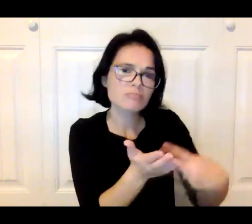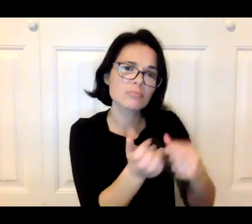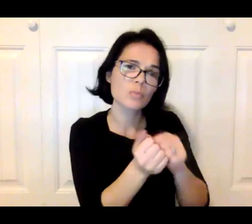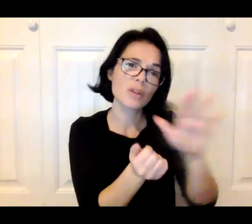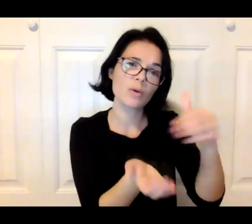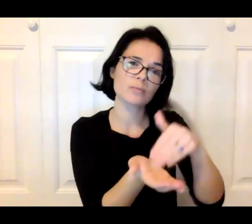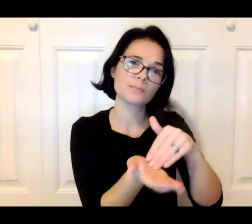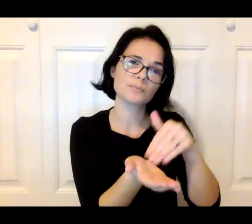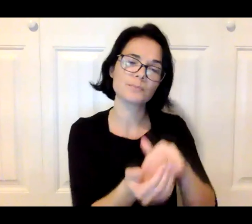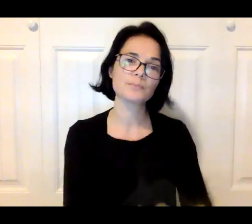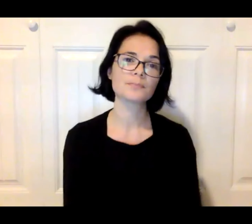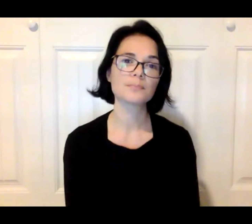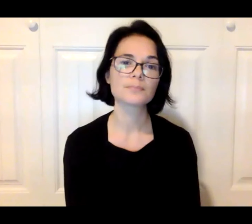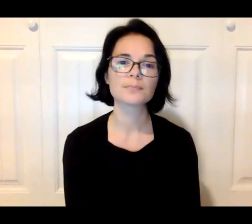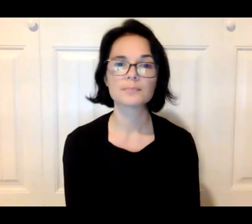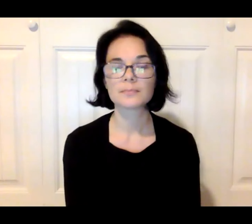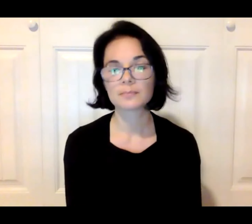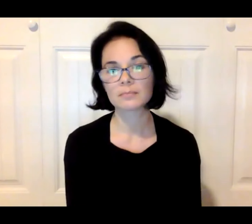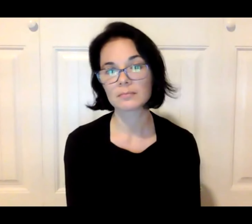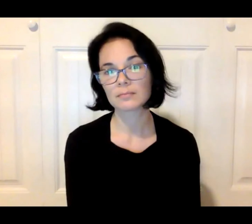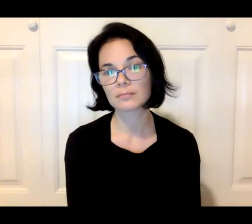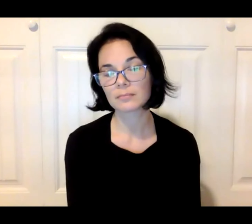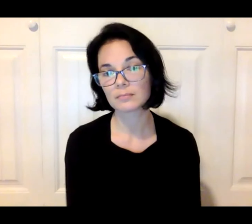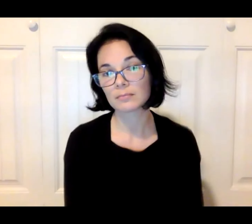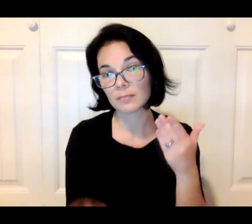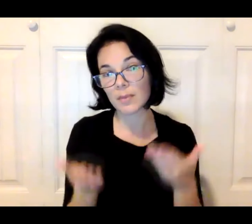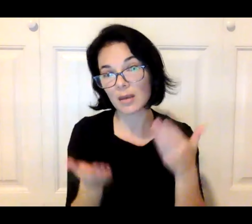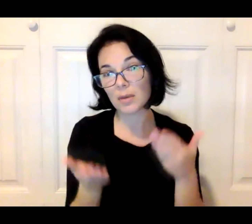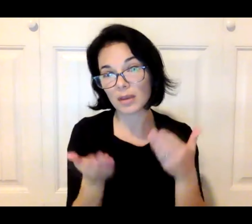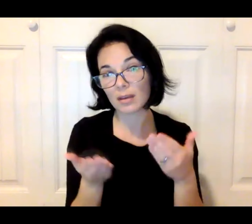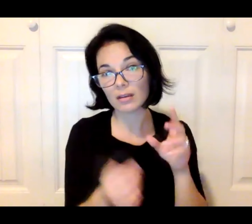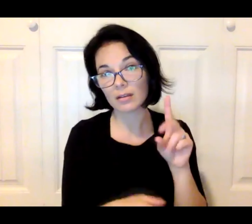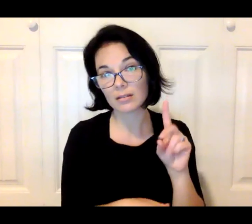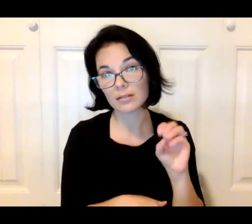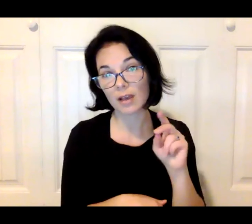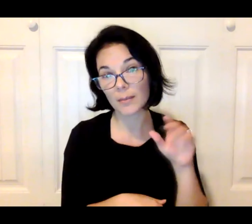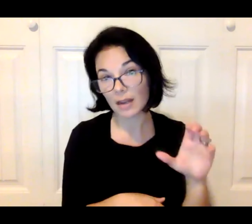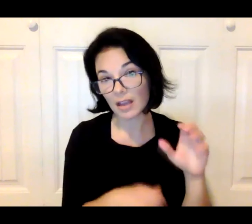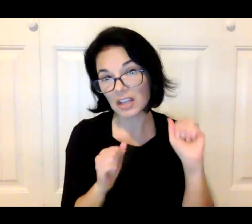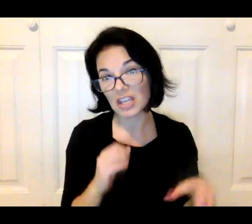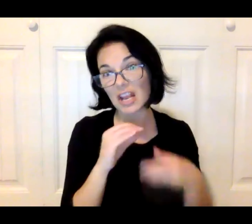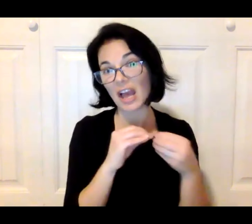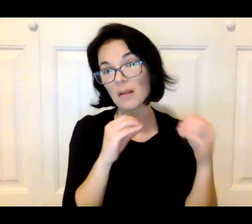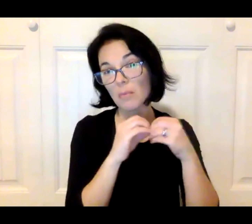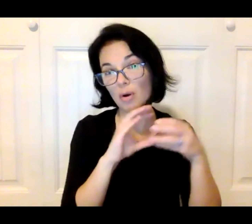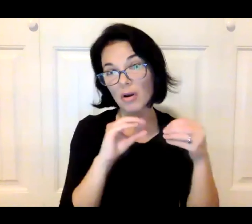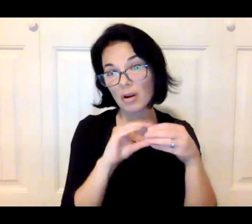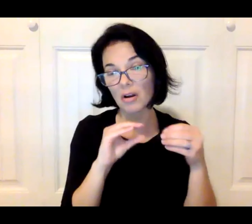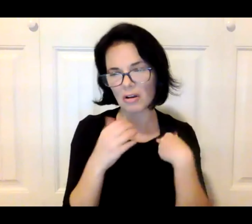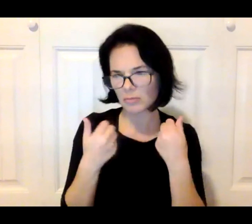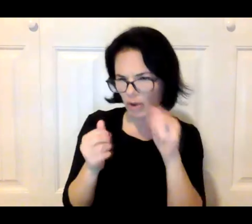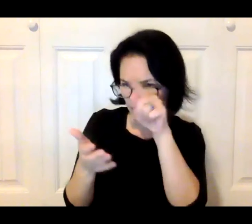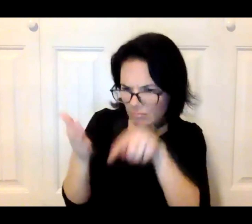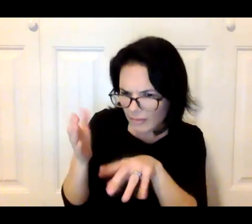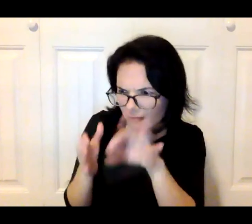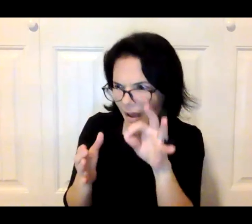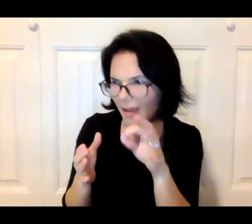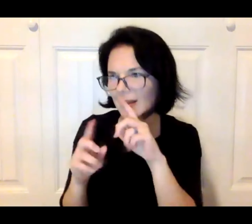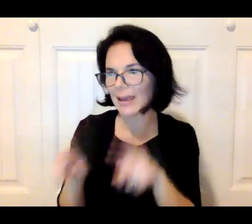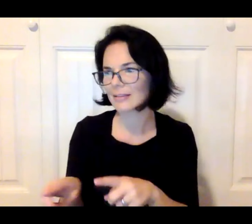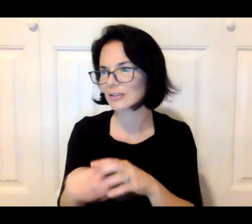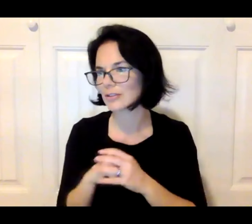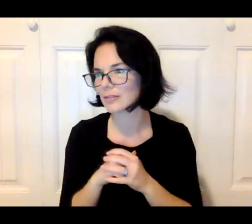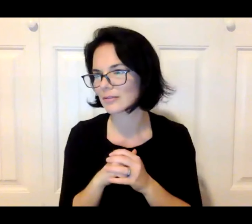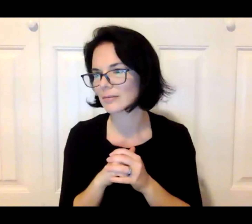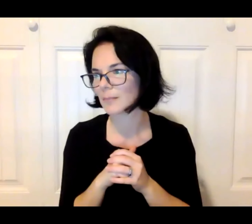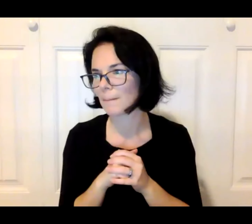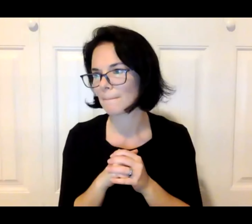has a policy. [Responding to someone else] Oh, a Facebook Live question, good. To finish my point,